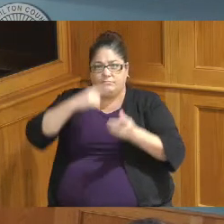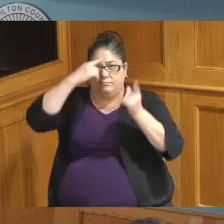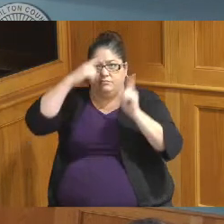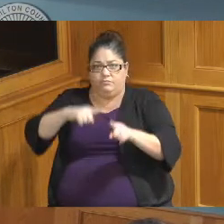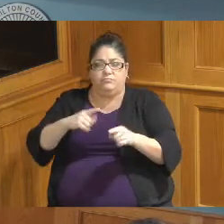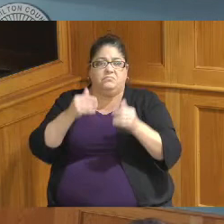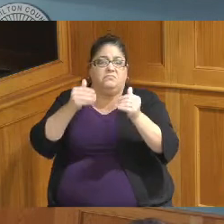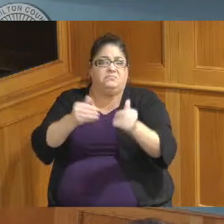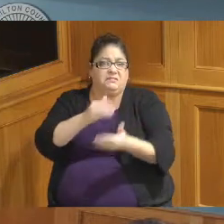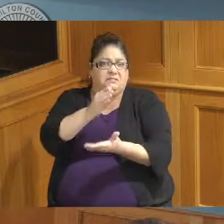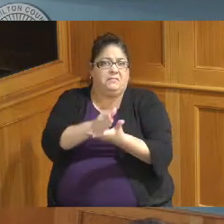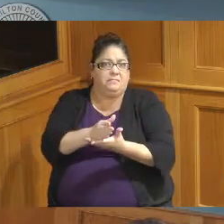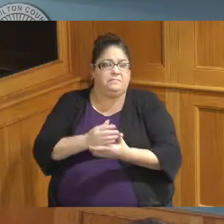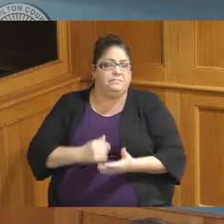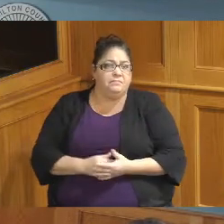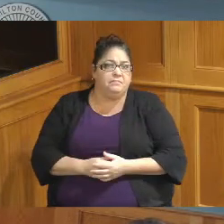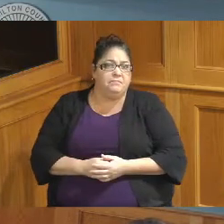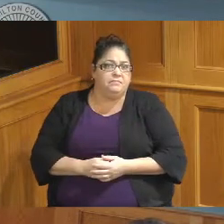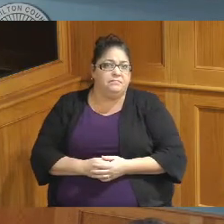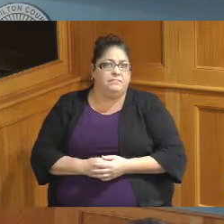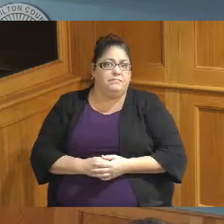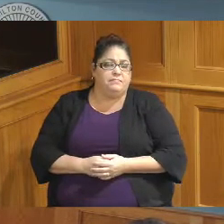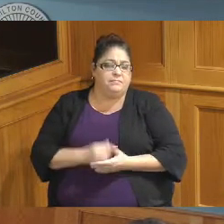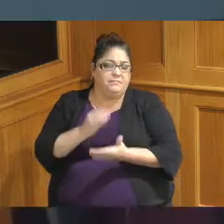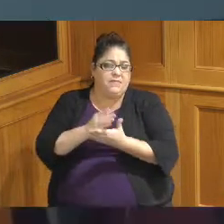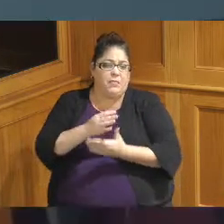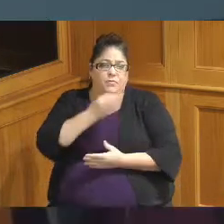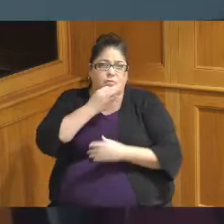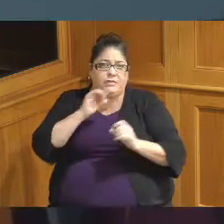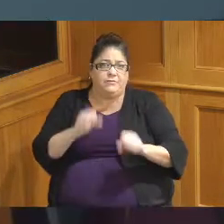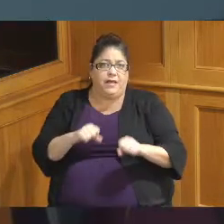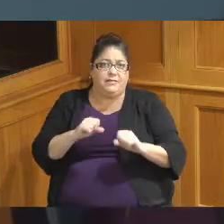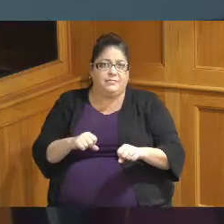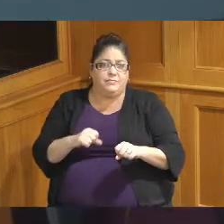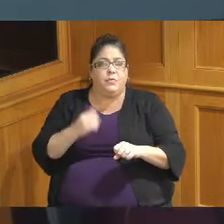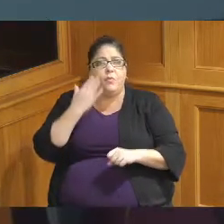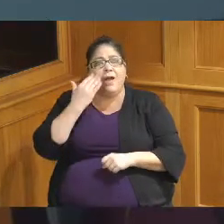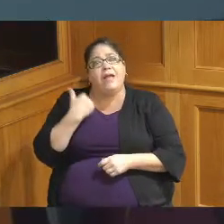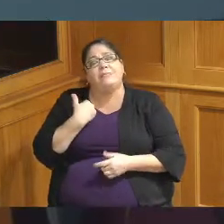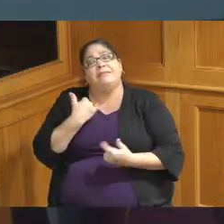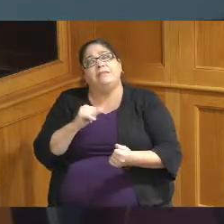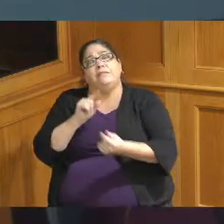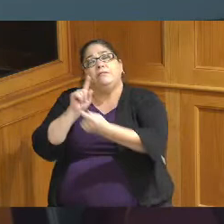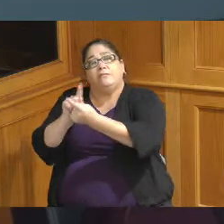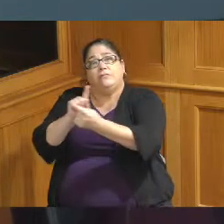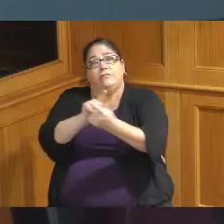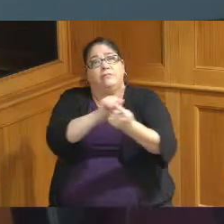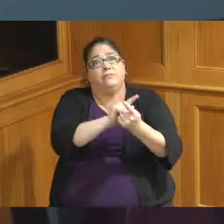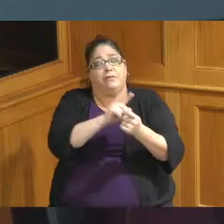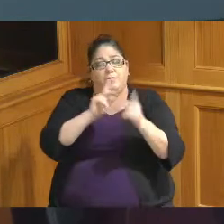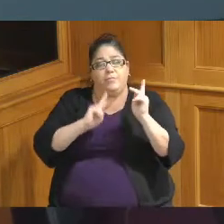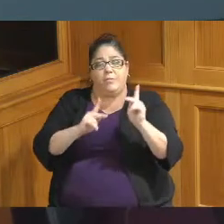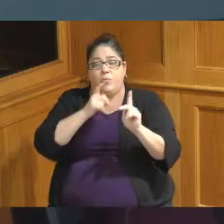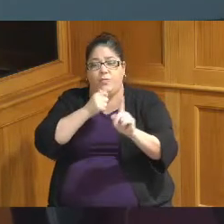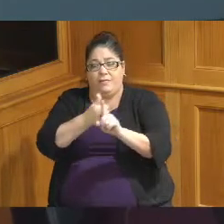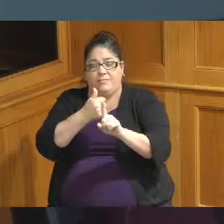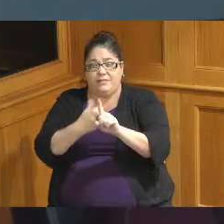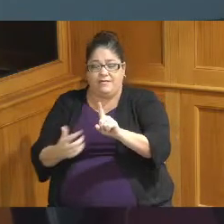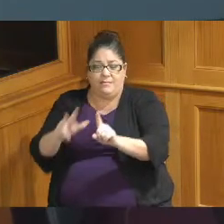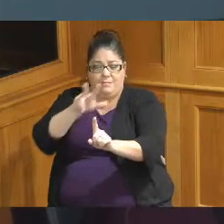it and as soon as possible I'm still running into people who put in applications in May and have